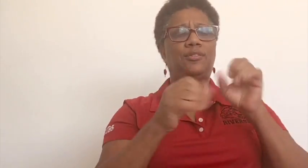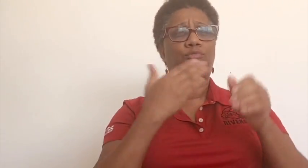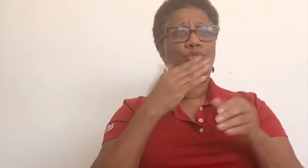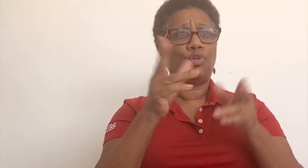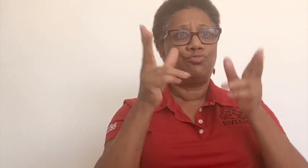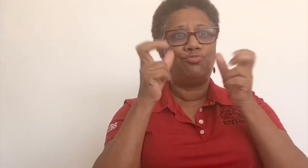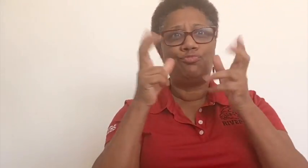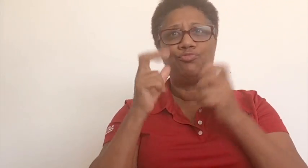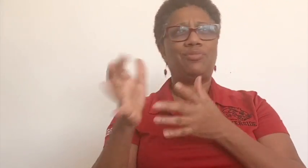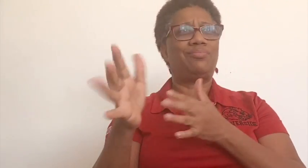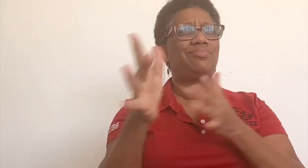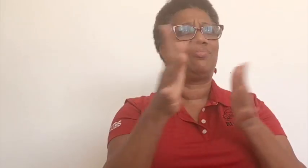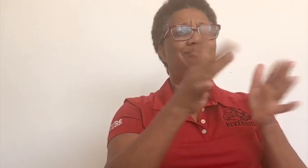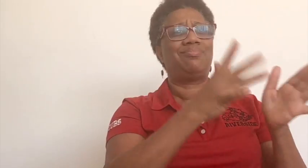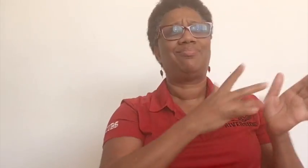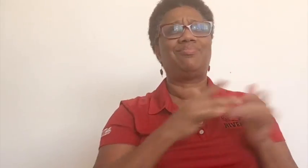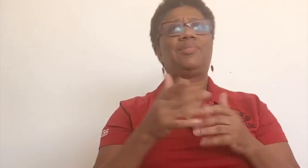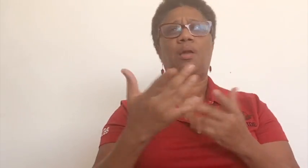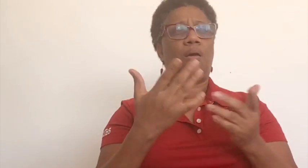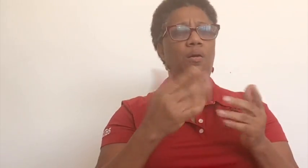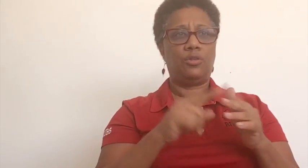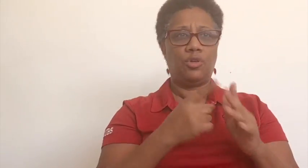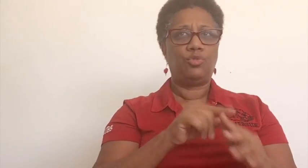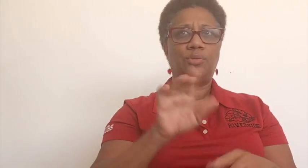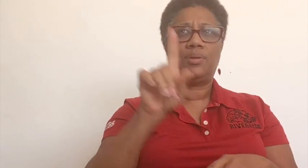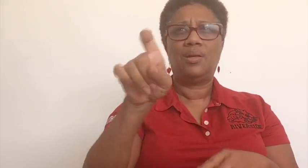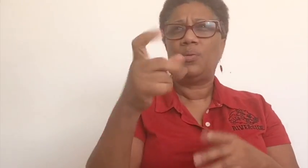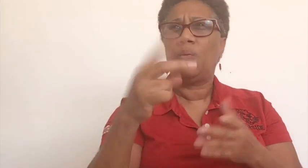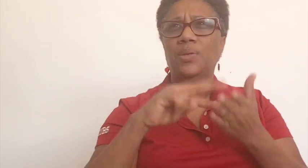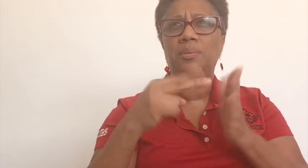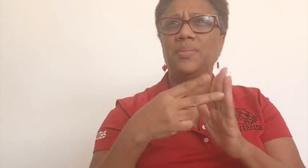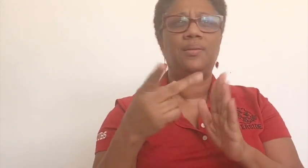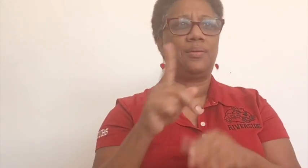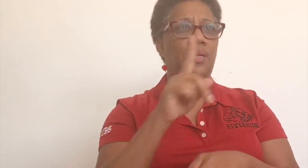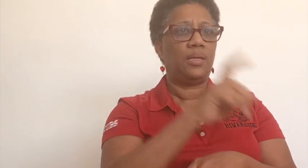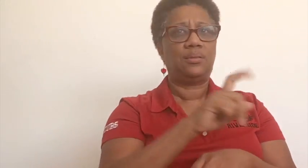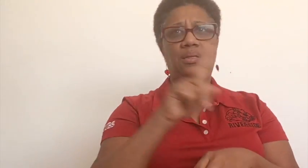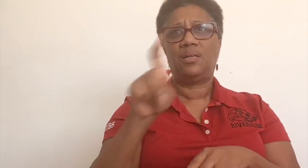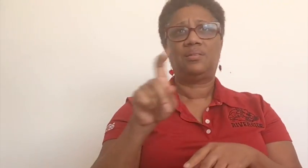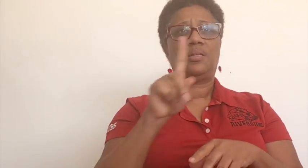were not familiar with an I saw a lot of acquisition from this